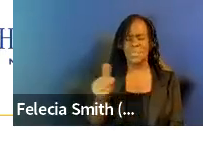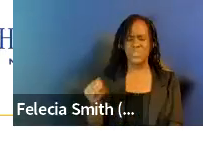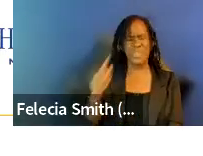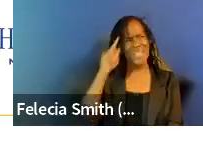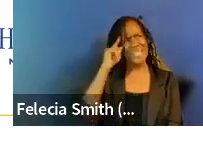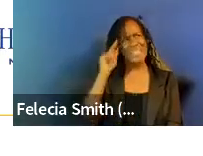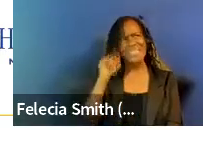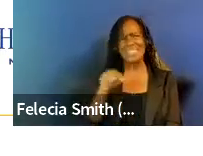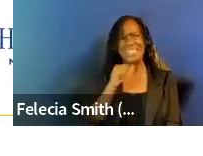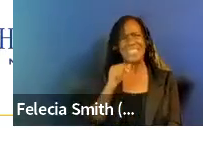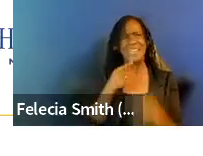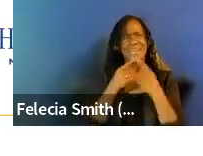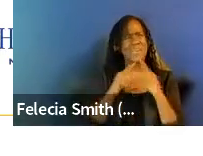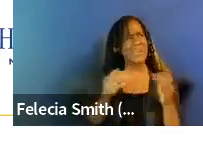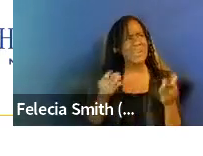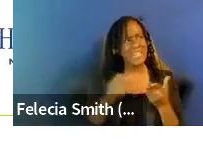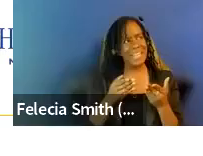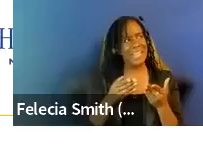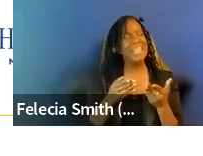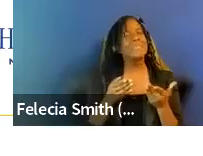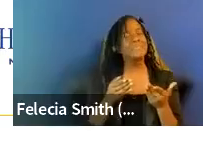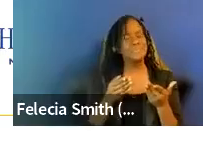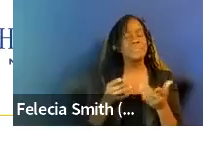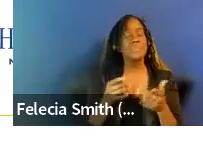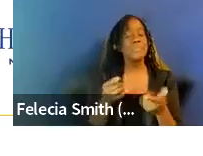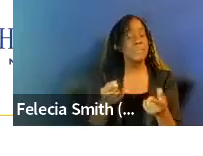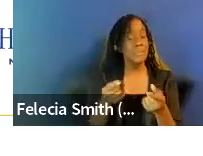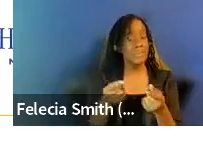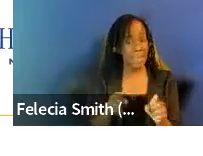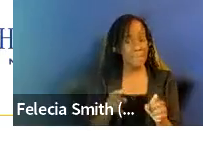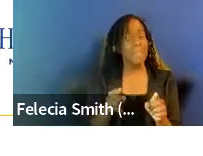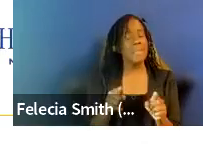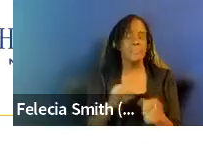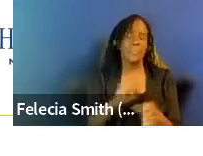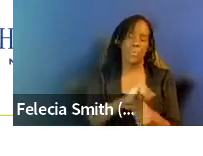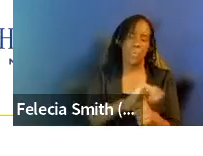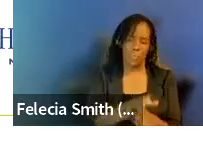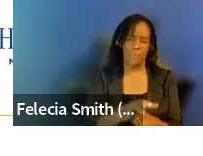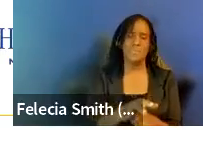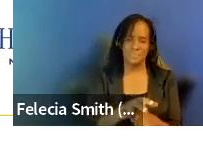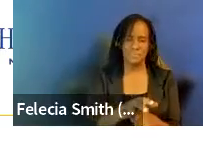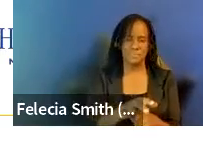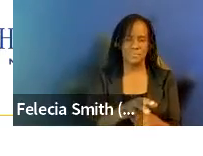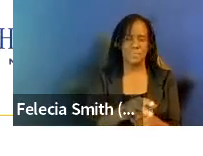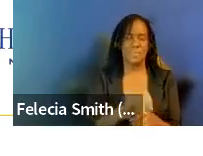telemedicine follow-up visits. It had logistical challenges. We had 10 visits off the ground